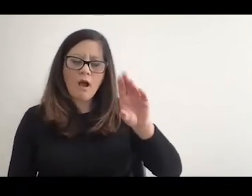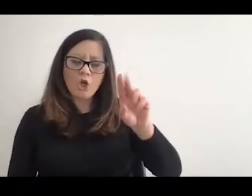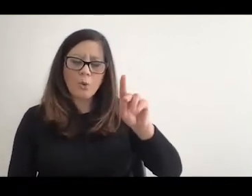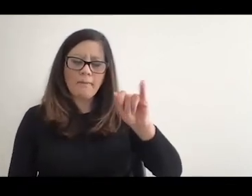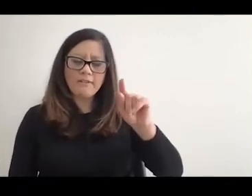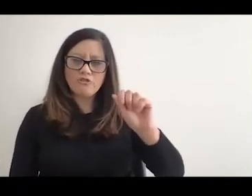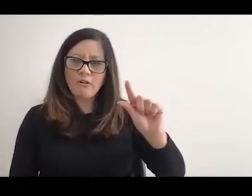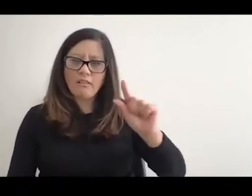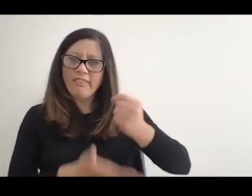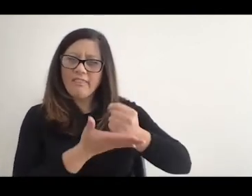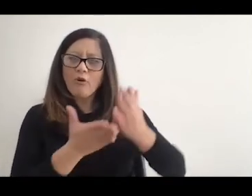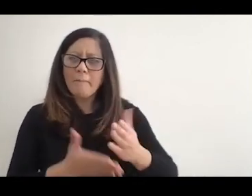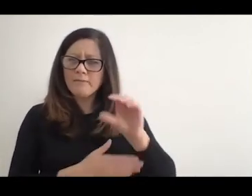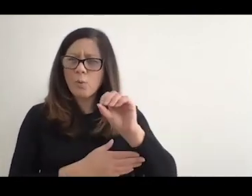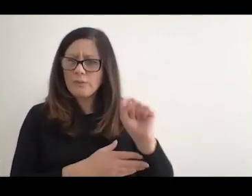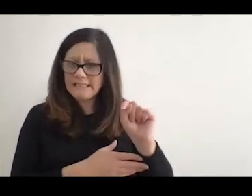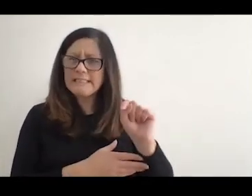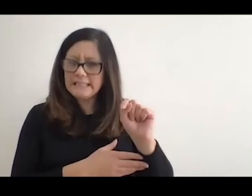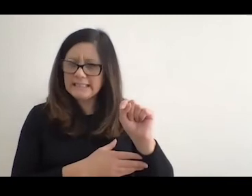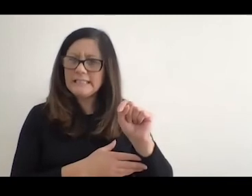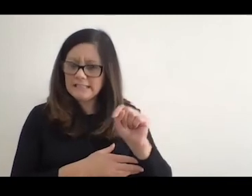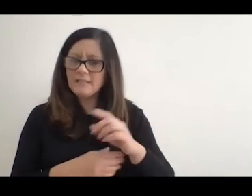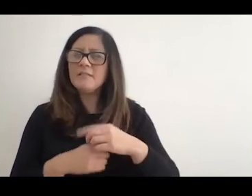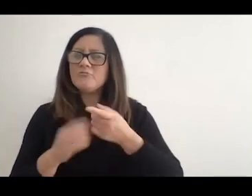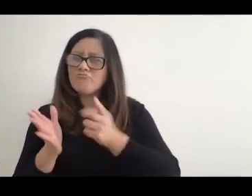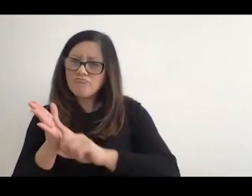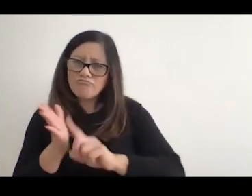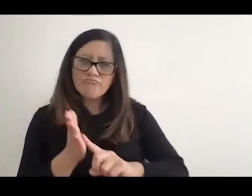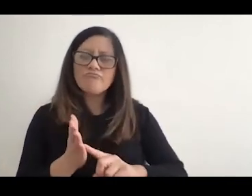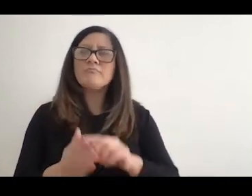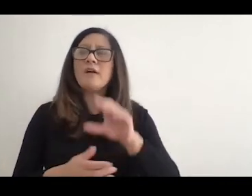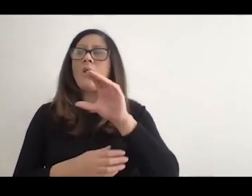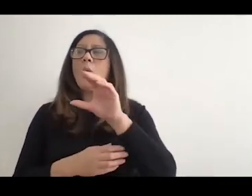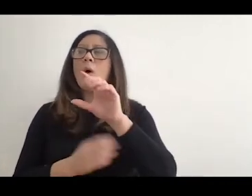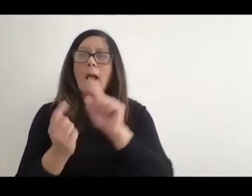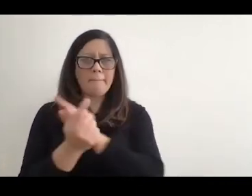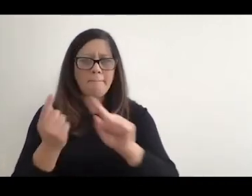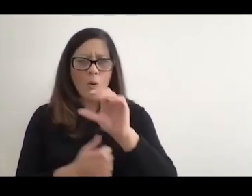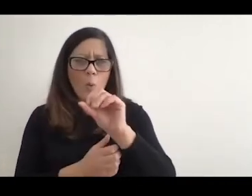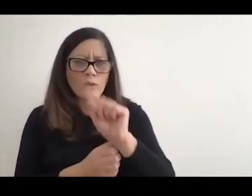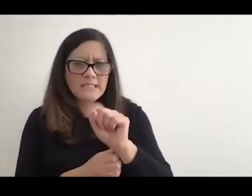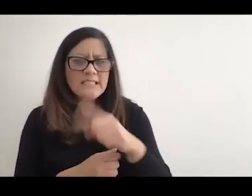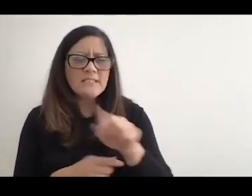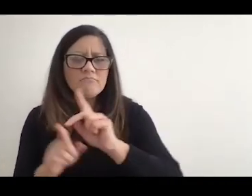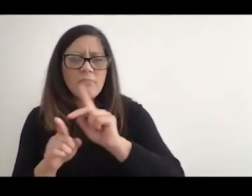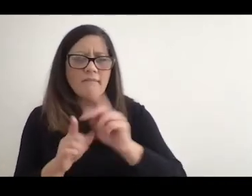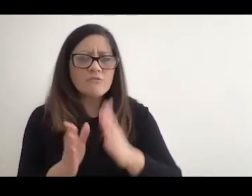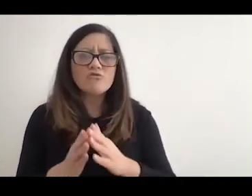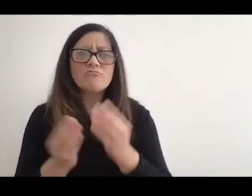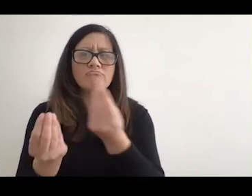and they would talk about activities of daily living in a way that really informed.